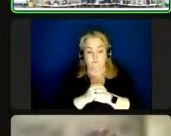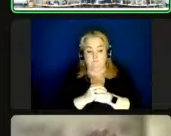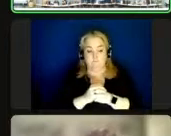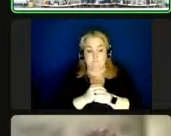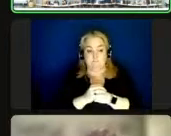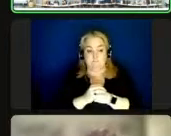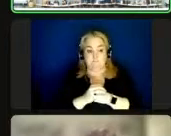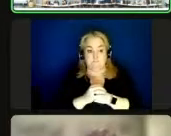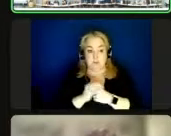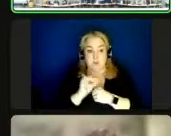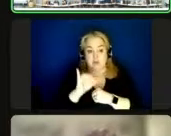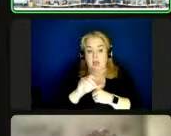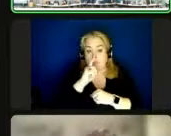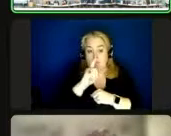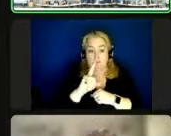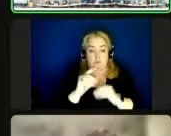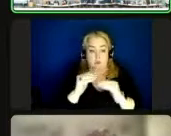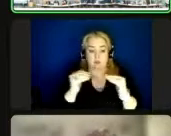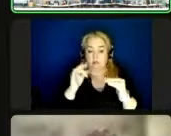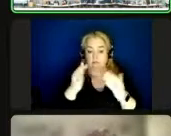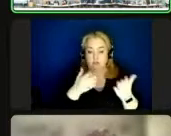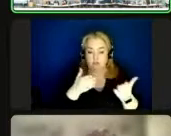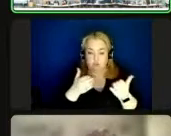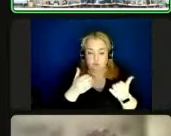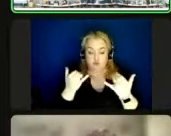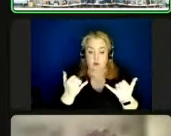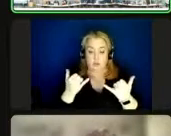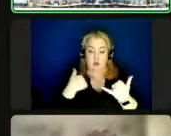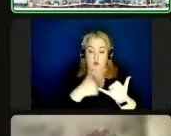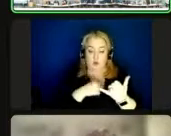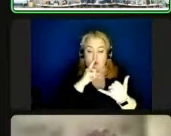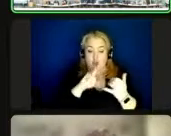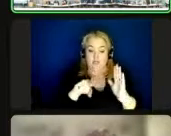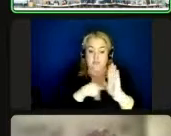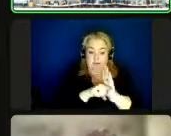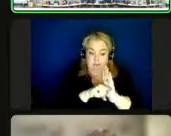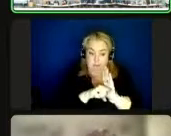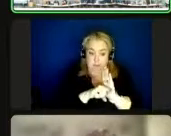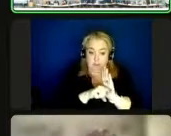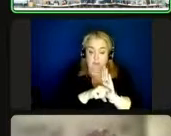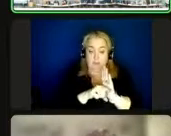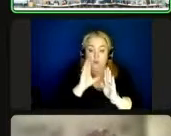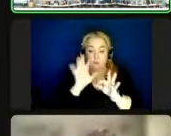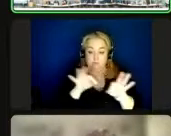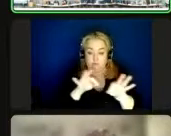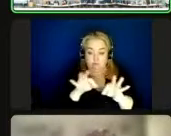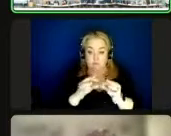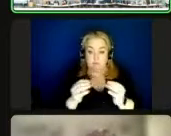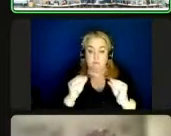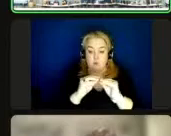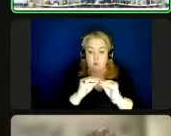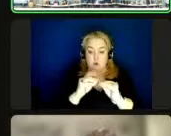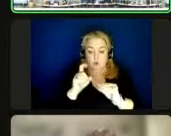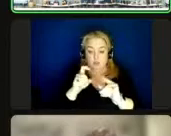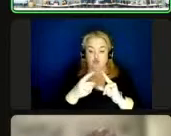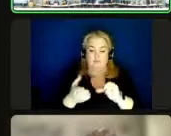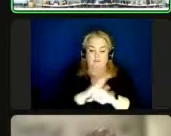WE'RE REALLY TALKING ABUT A BASELINE TARGET AS WELL AS SOME